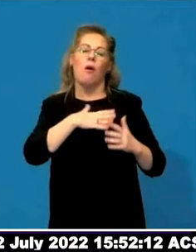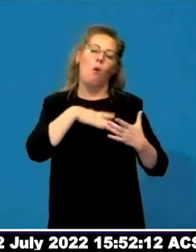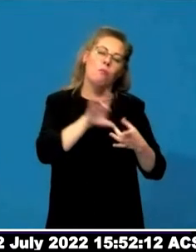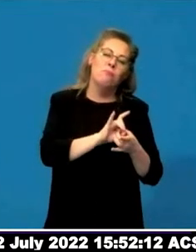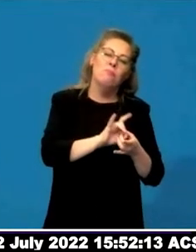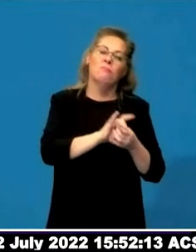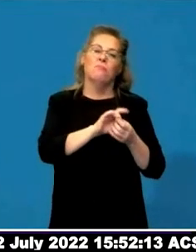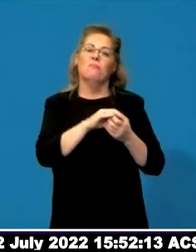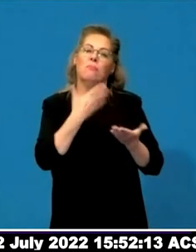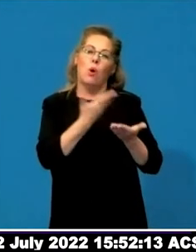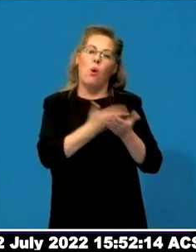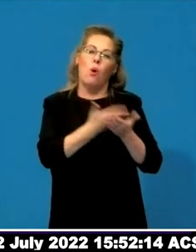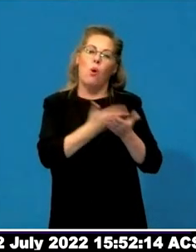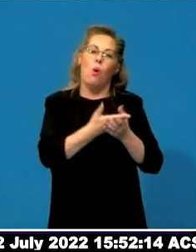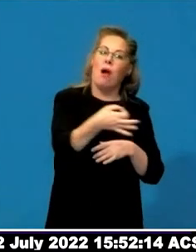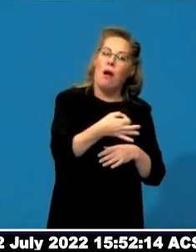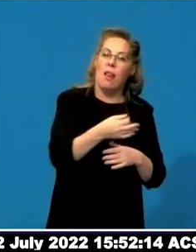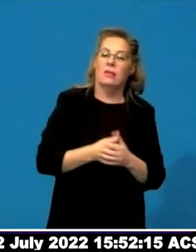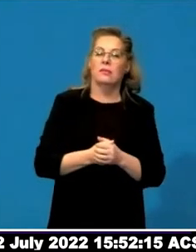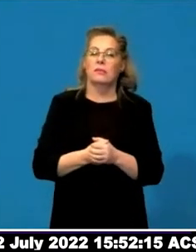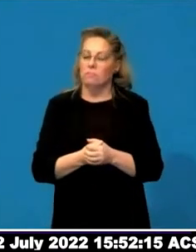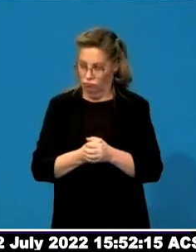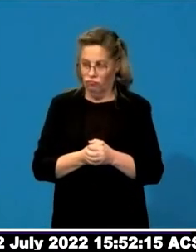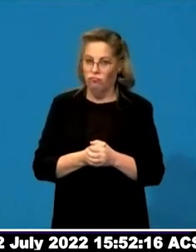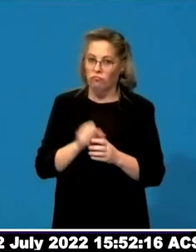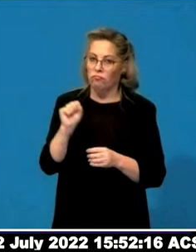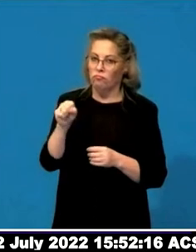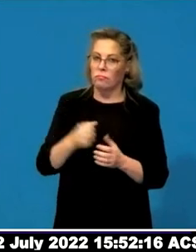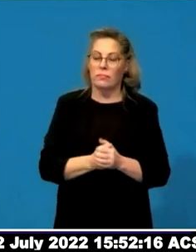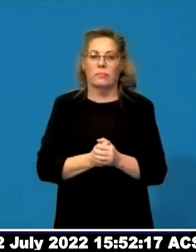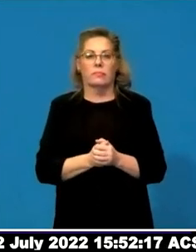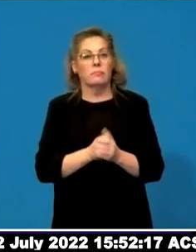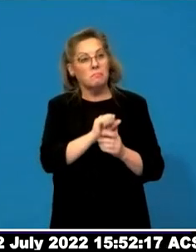Mama Namok, how many children do you have? Four.